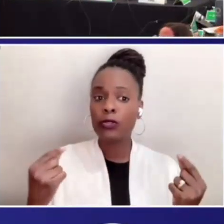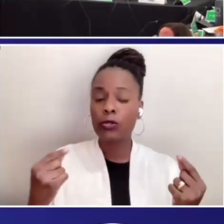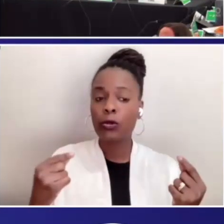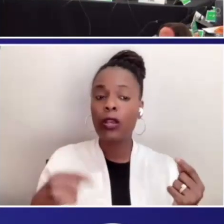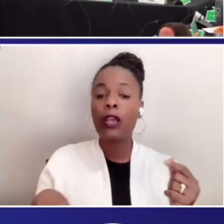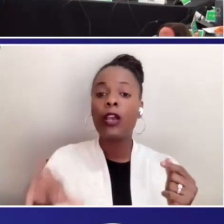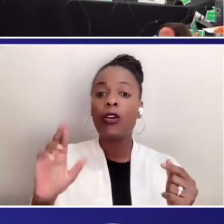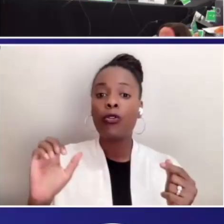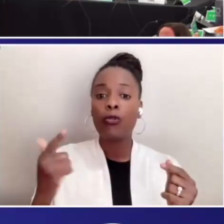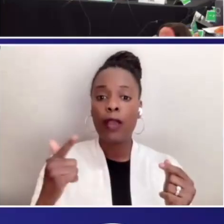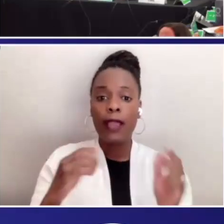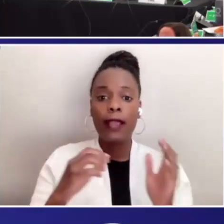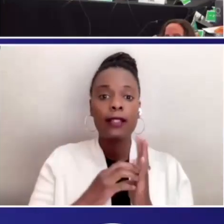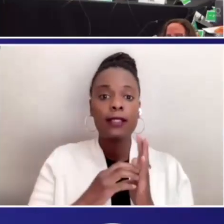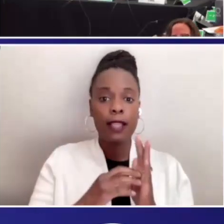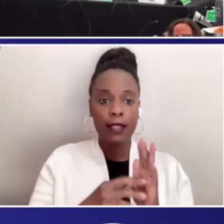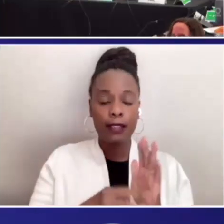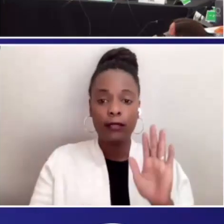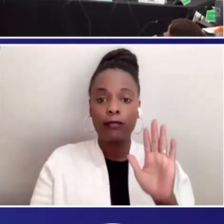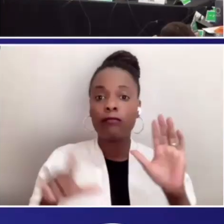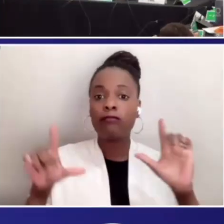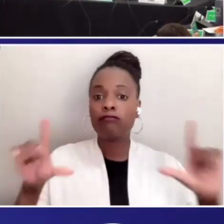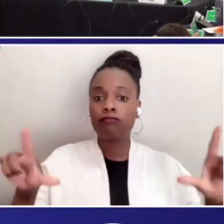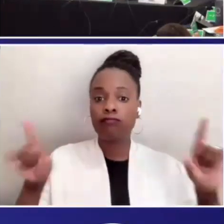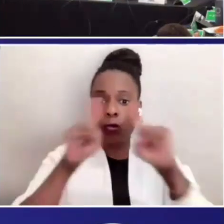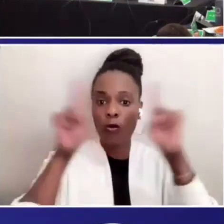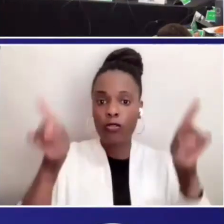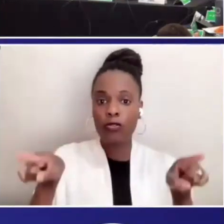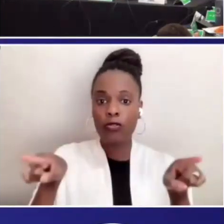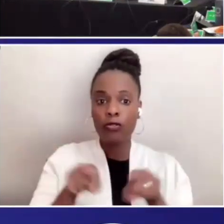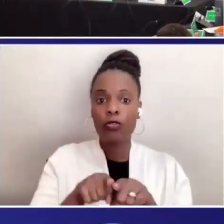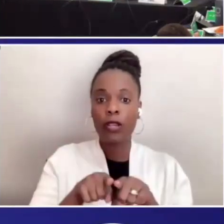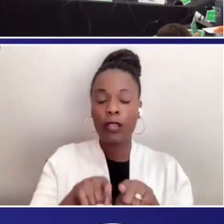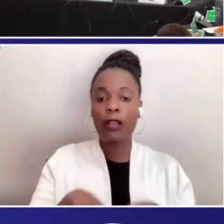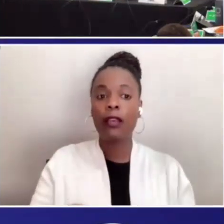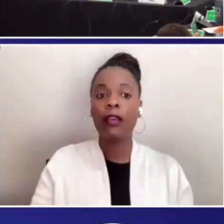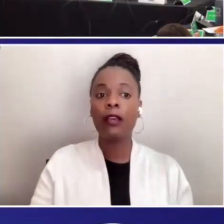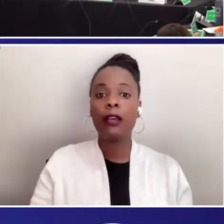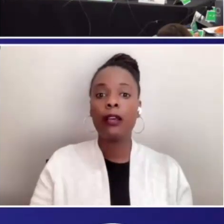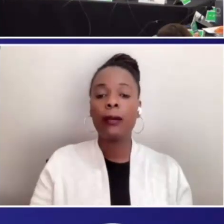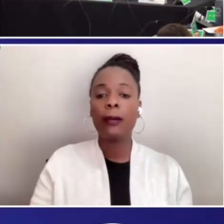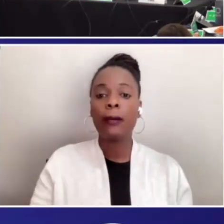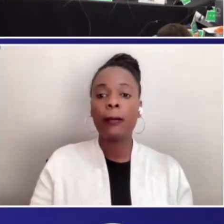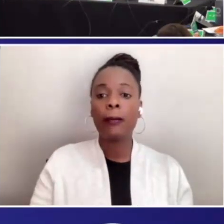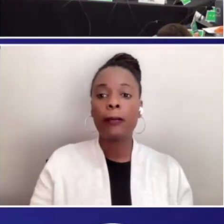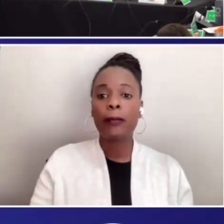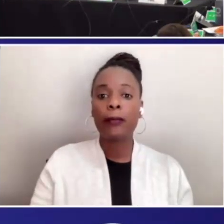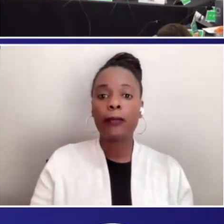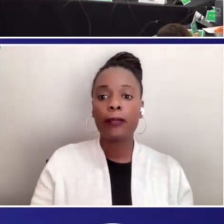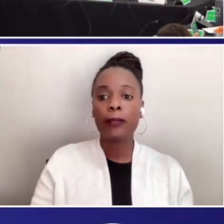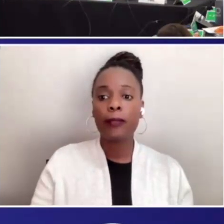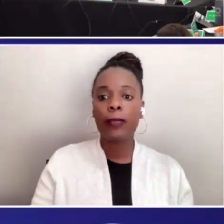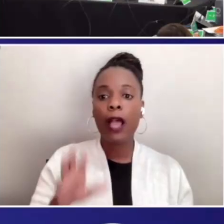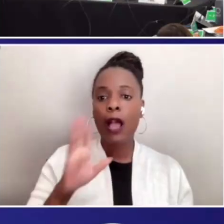we're going to go through the provision. I'll point your attention to where the, the red text is, and then we'll have a pulse